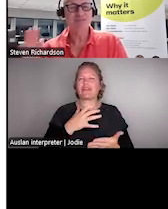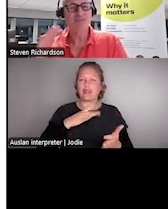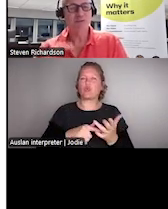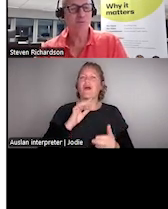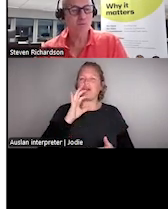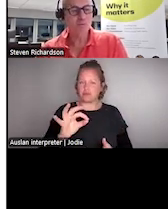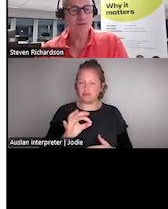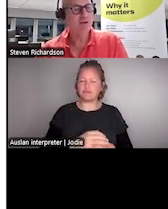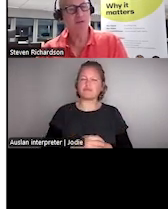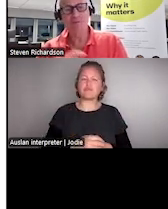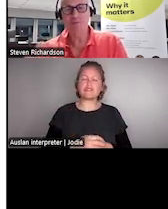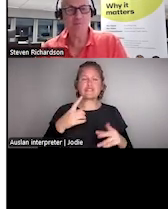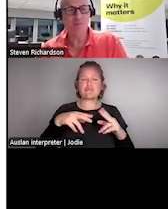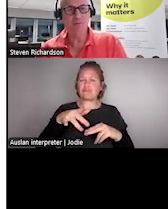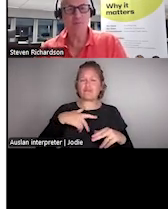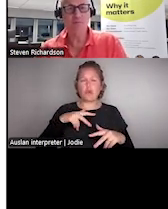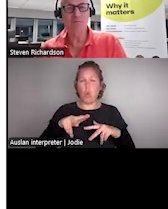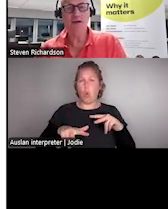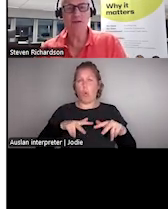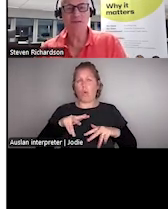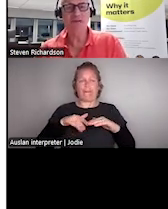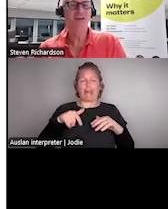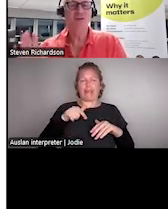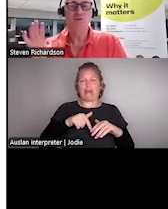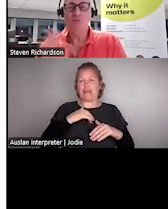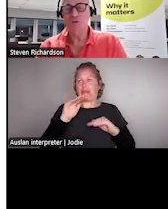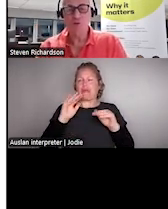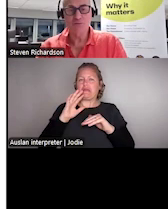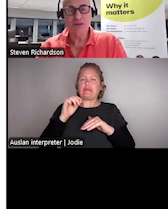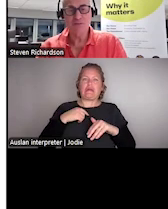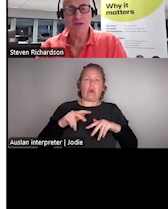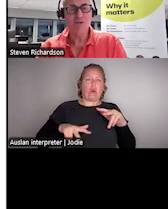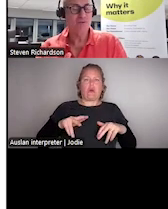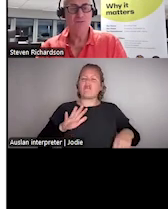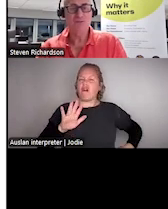if you feel awkward about it, and many people do, you have your local State Manager in your